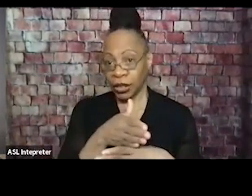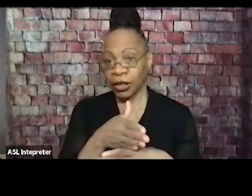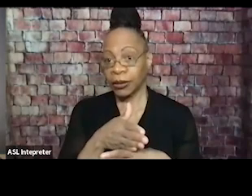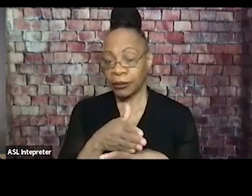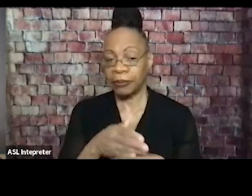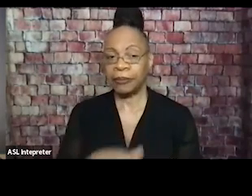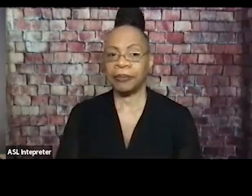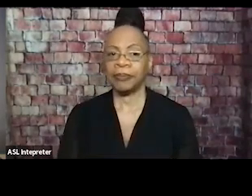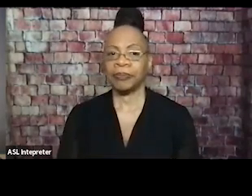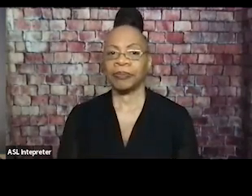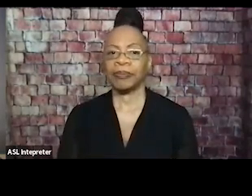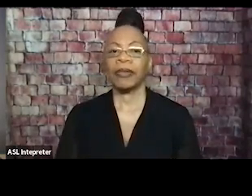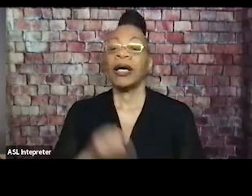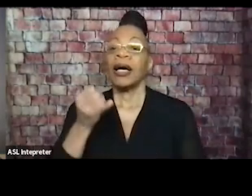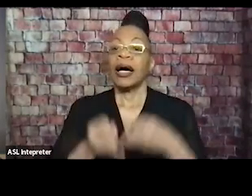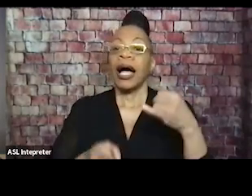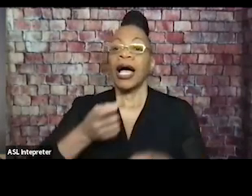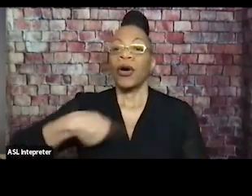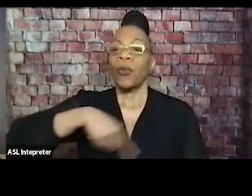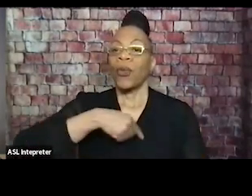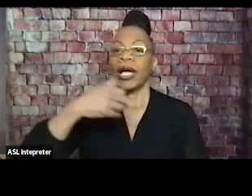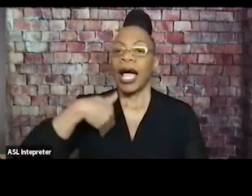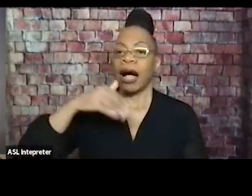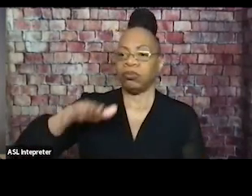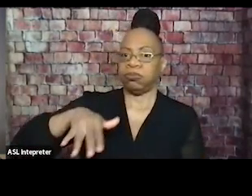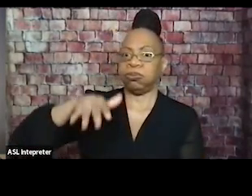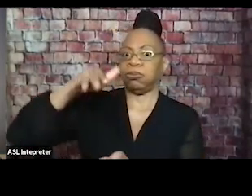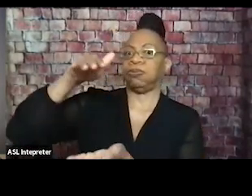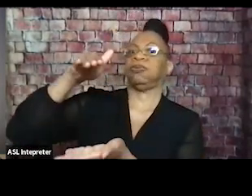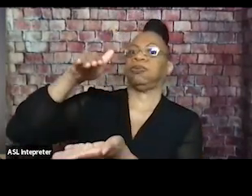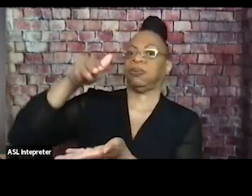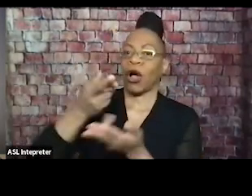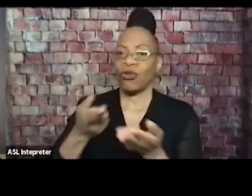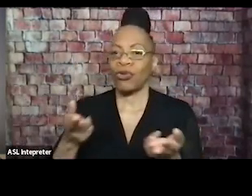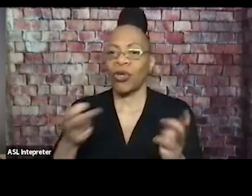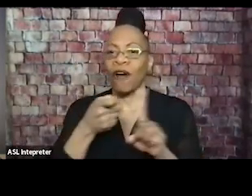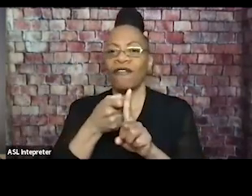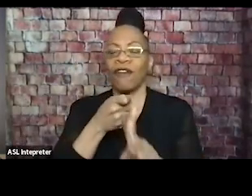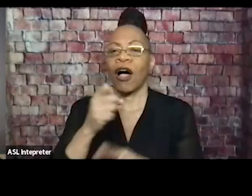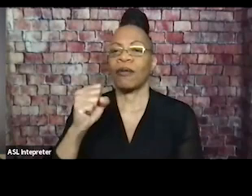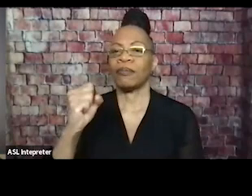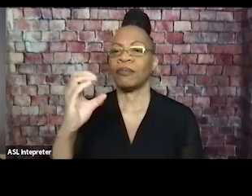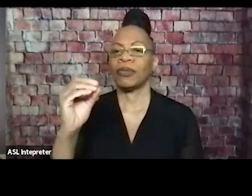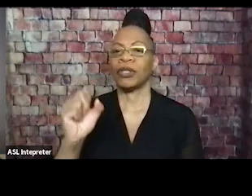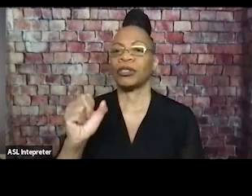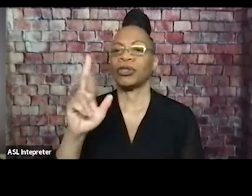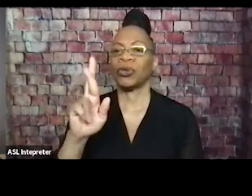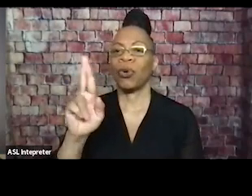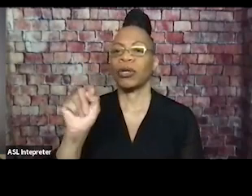All right, and finally we have a ton of resources from the SOAR TA Center designed to help you